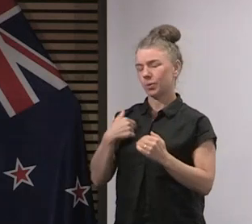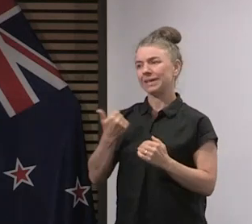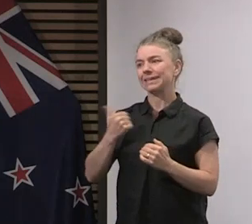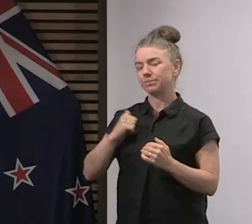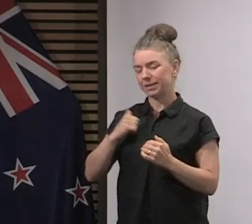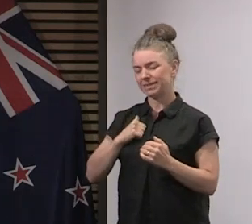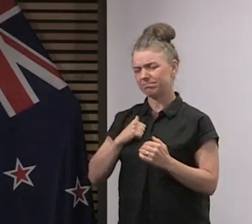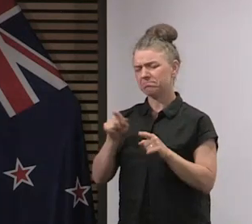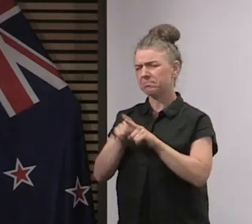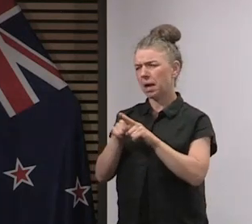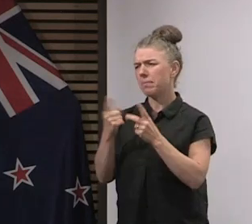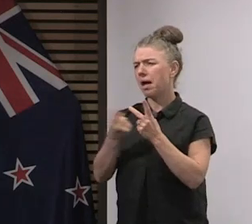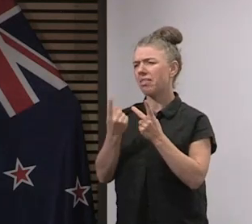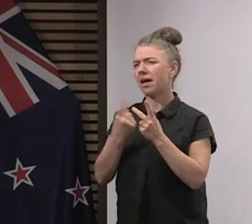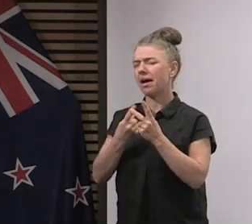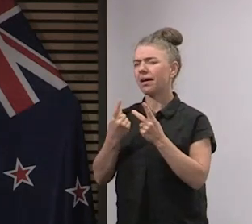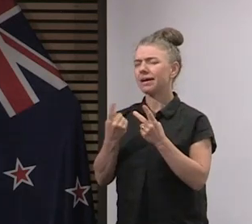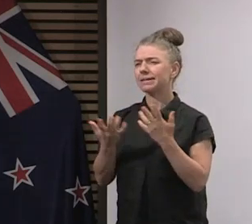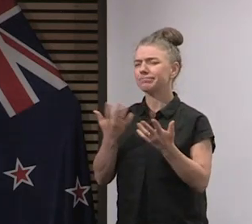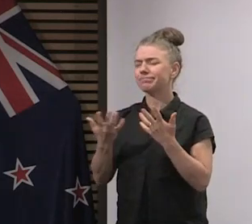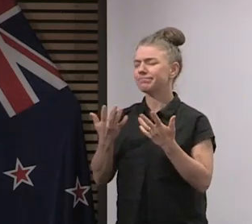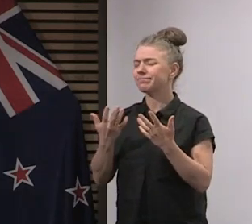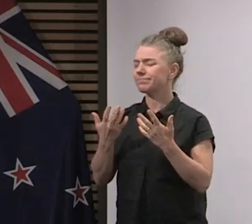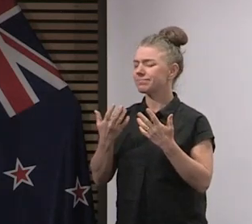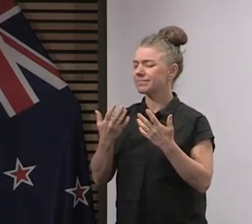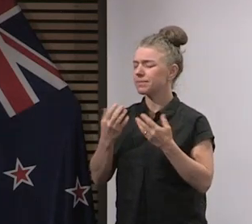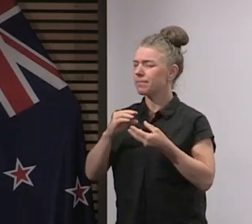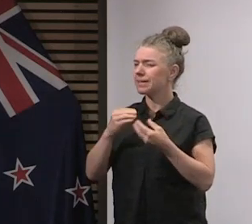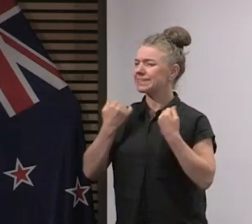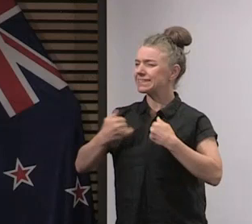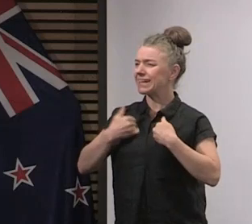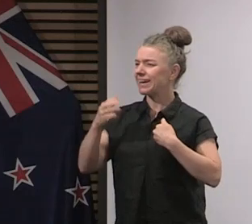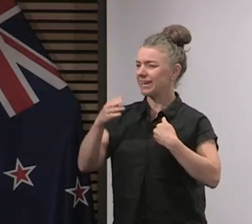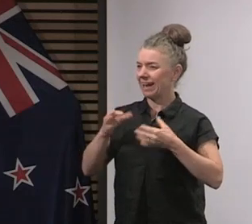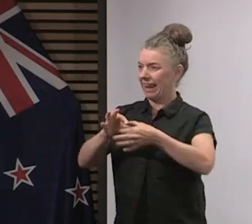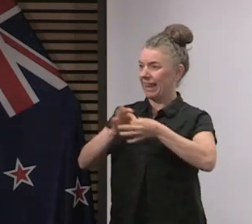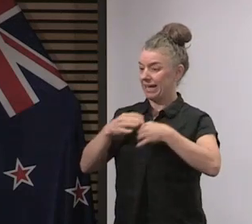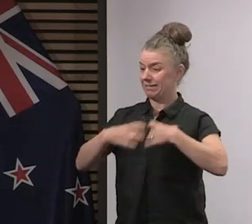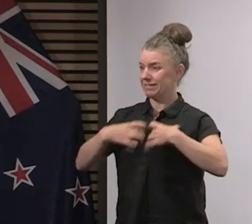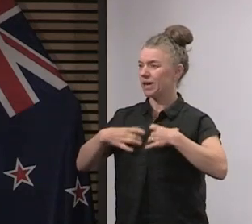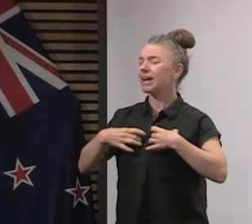you translate that to south as we come into winter, we are